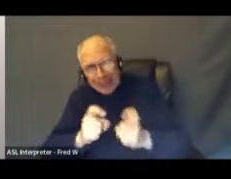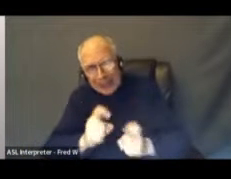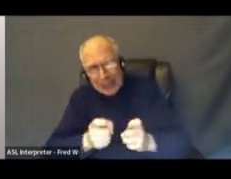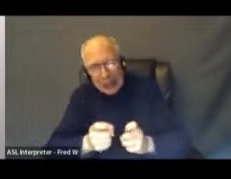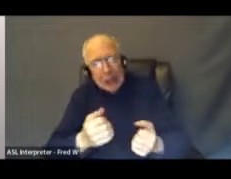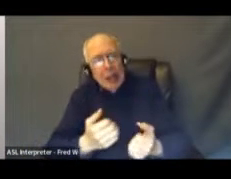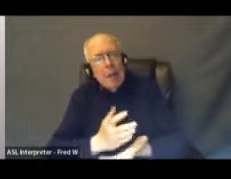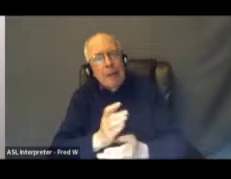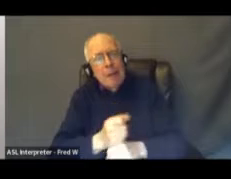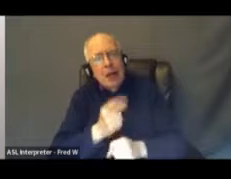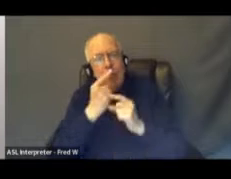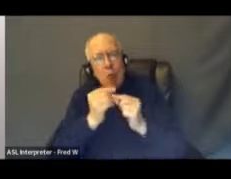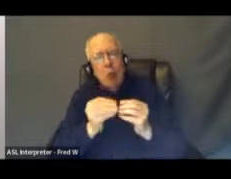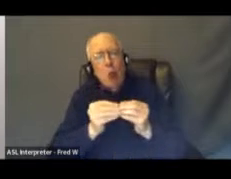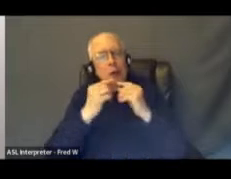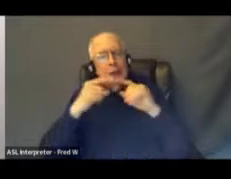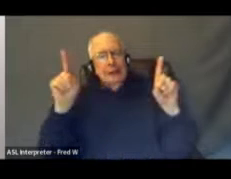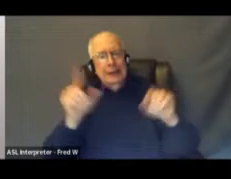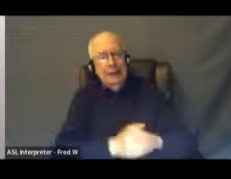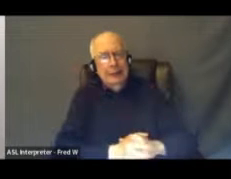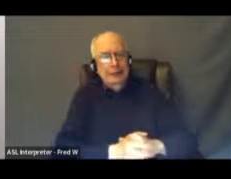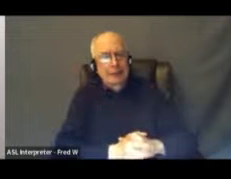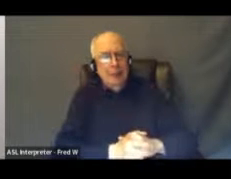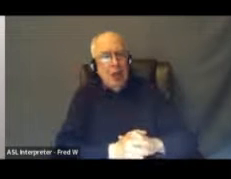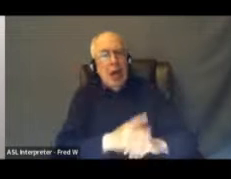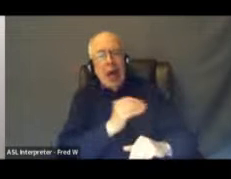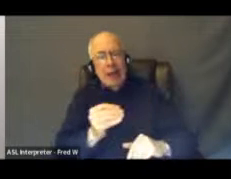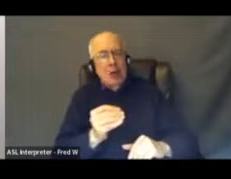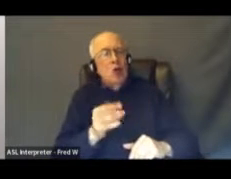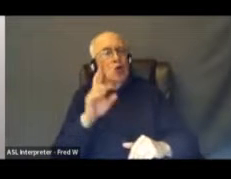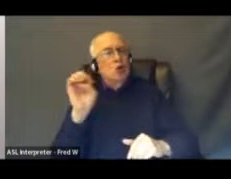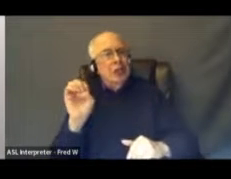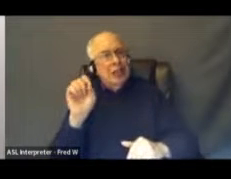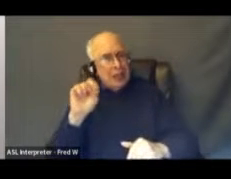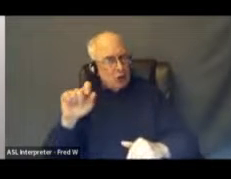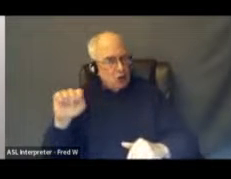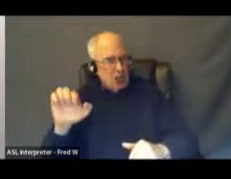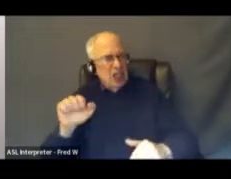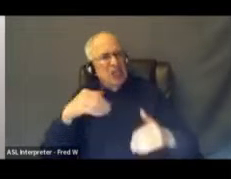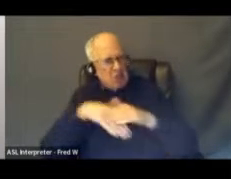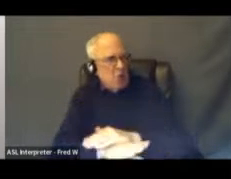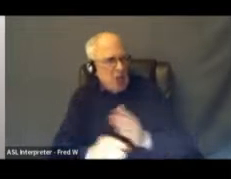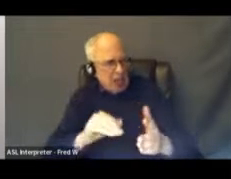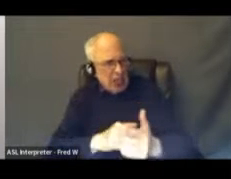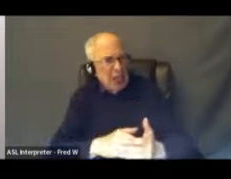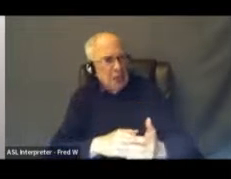part on this slide is about reentry planning. Everyone gets a plan, whether they're in custody and looking at released